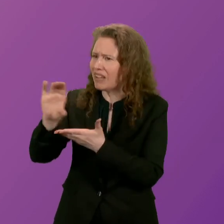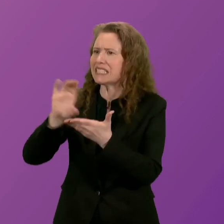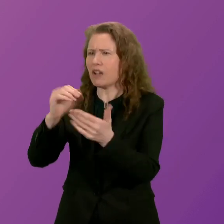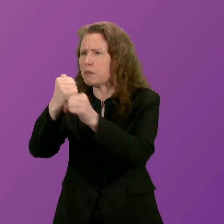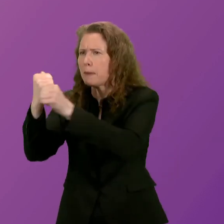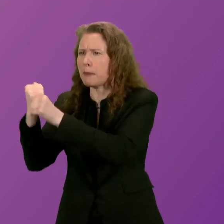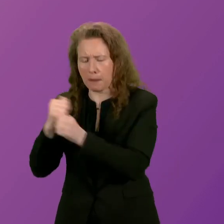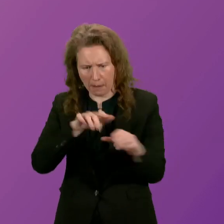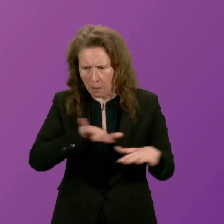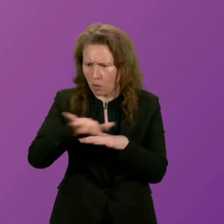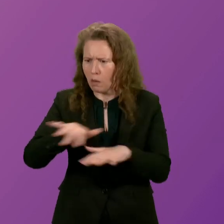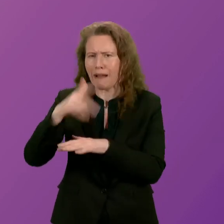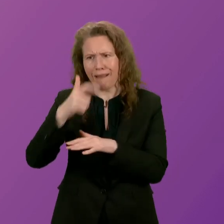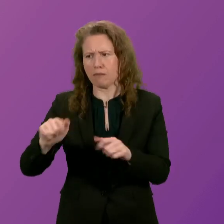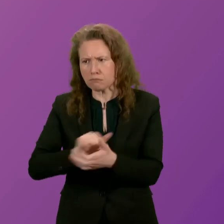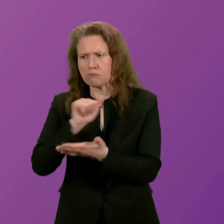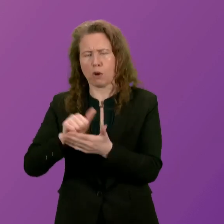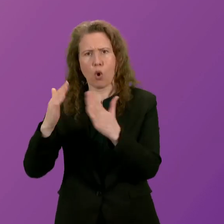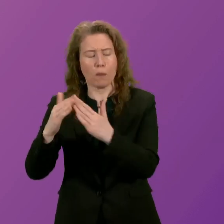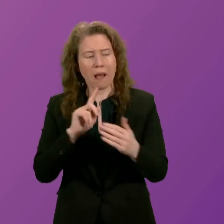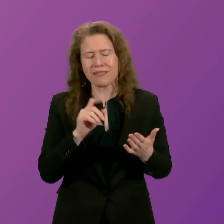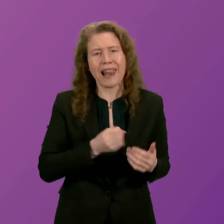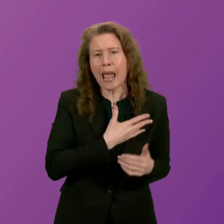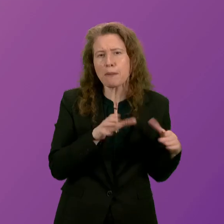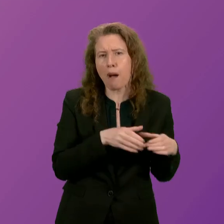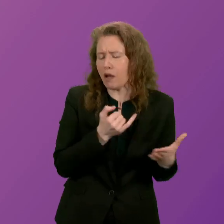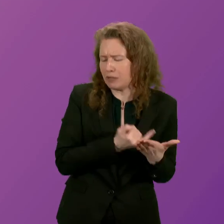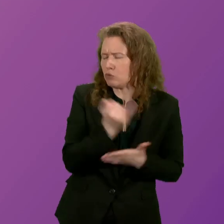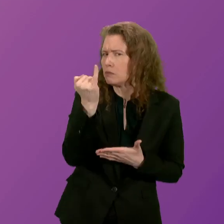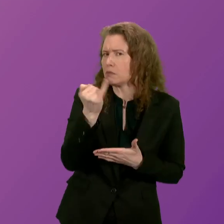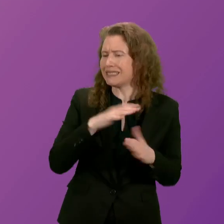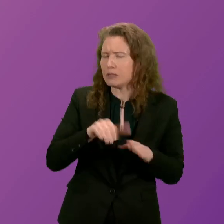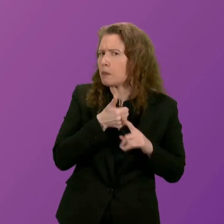is investment in a budget that the Labour Party refused to support. Labour members should not